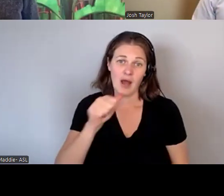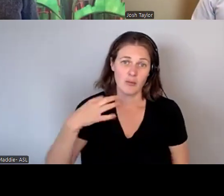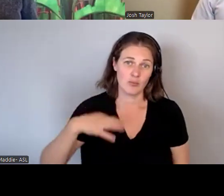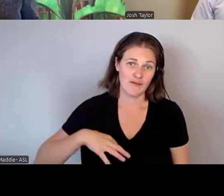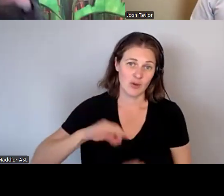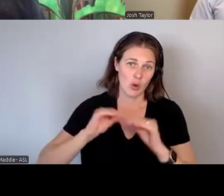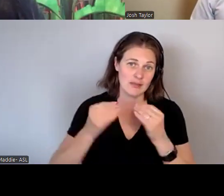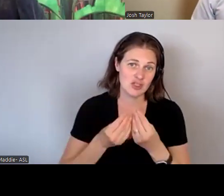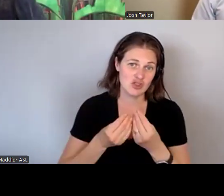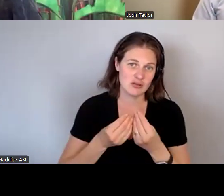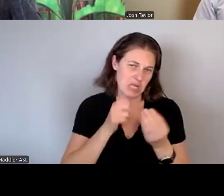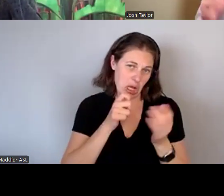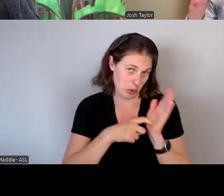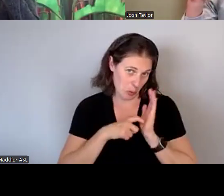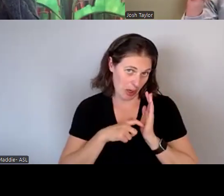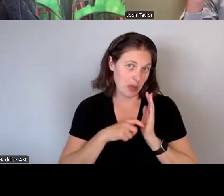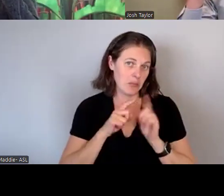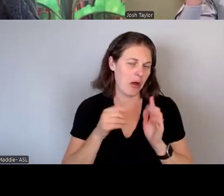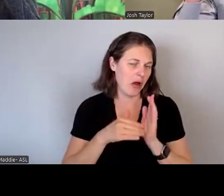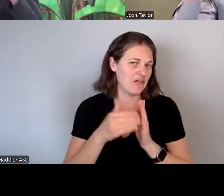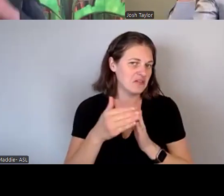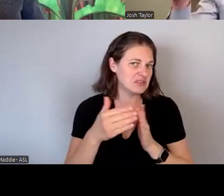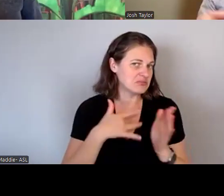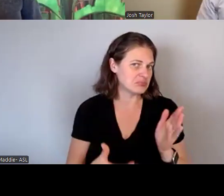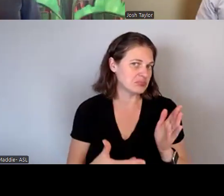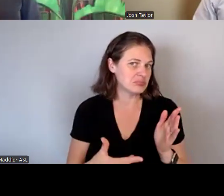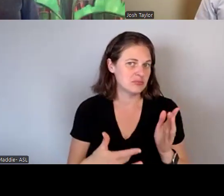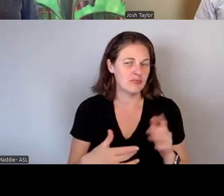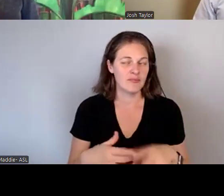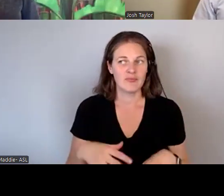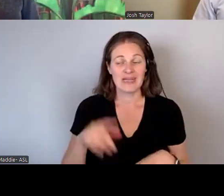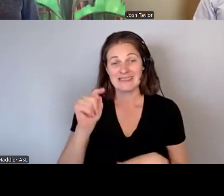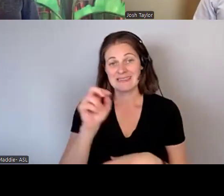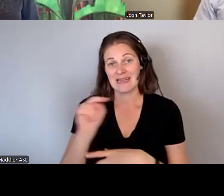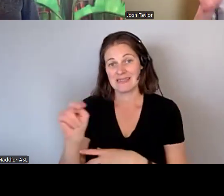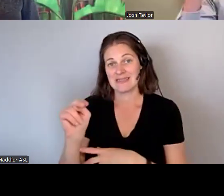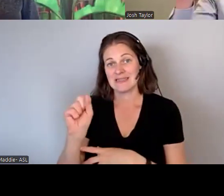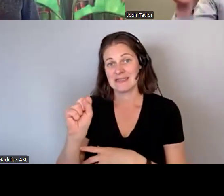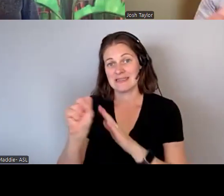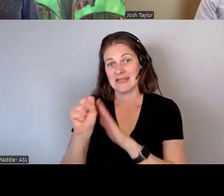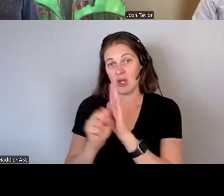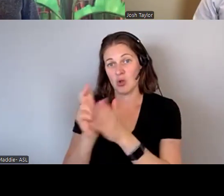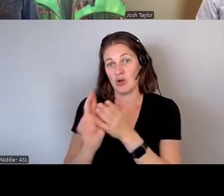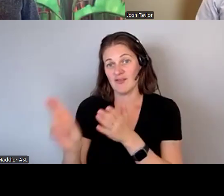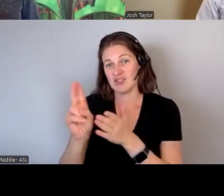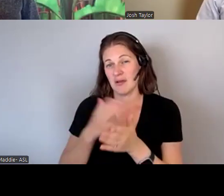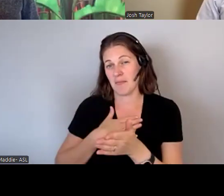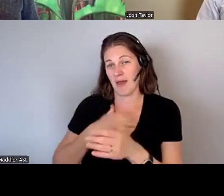I've got a colleague who's doing some really cool research out of East Tennessee State University and she has a vendorship, a CRP,